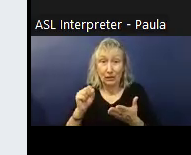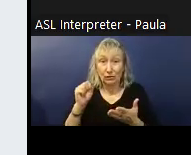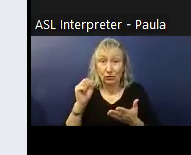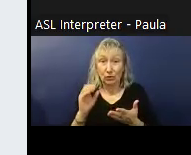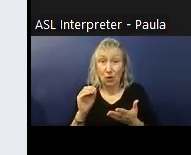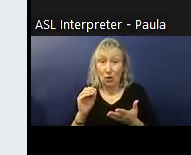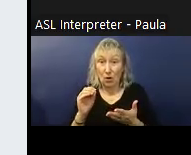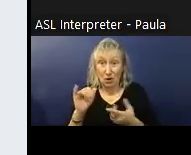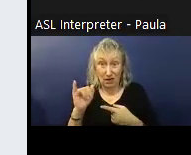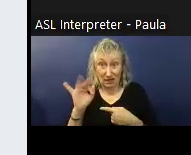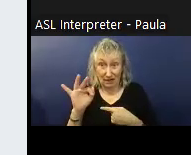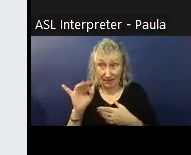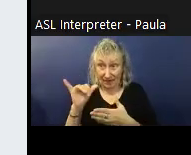So that's how it was intended.